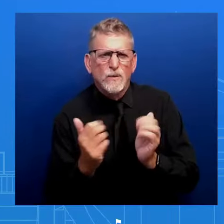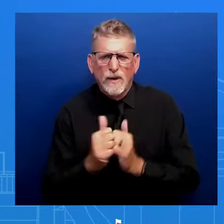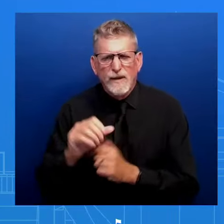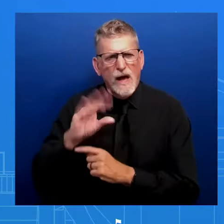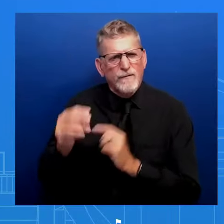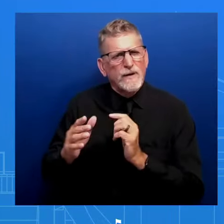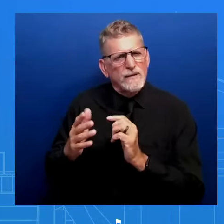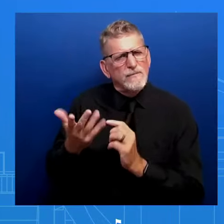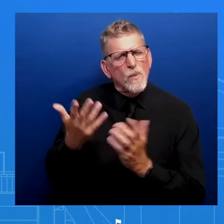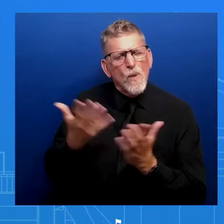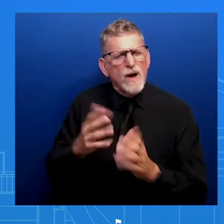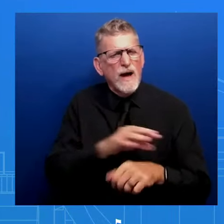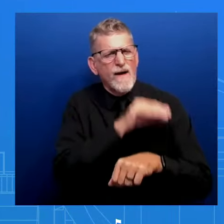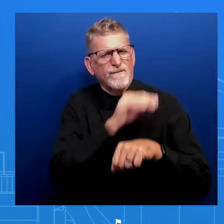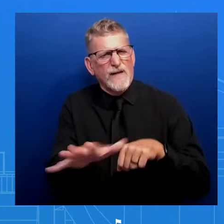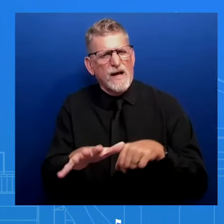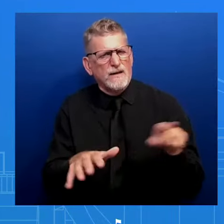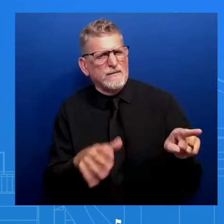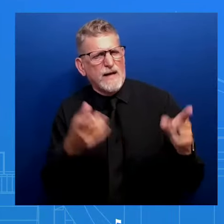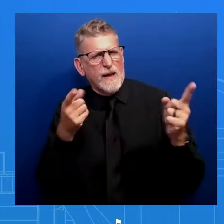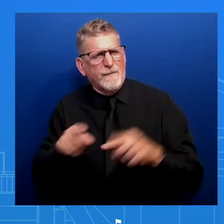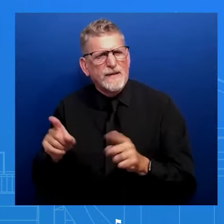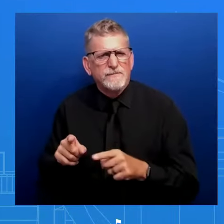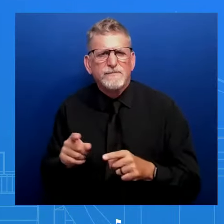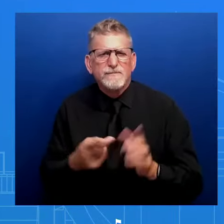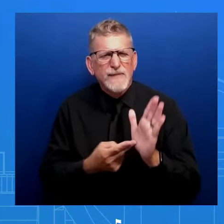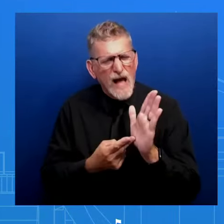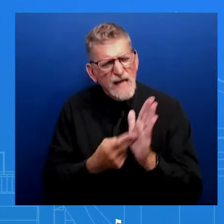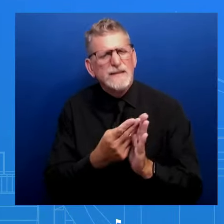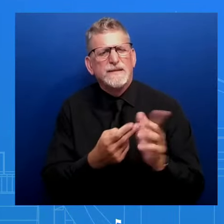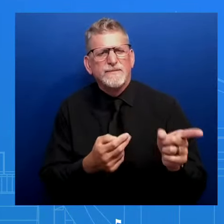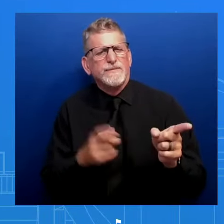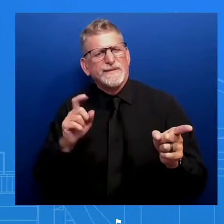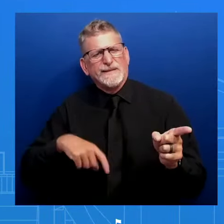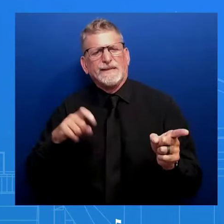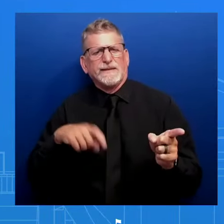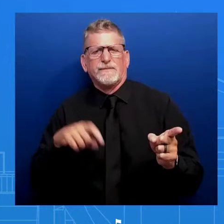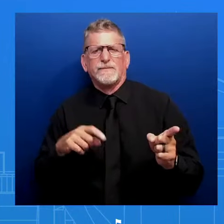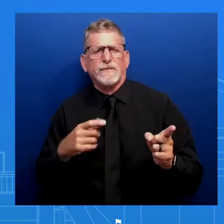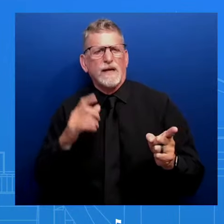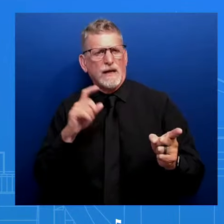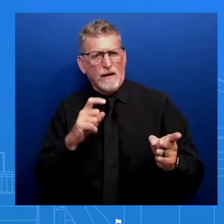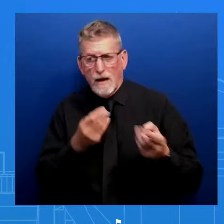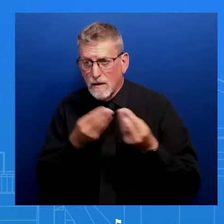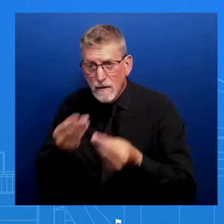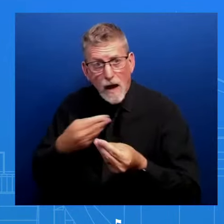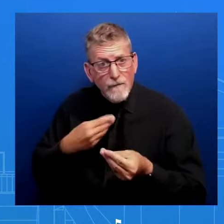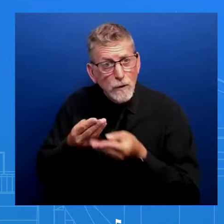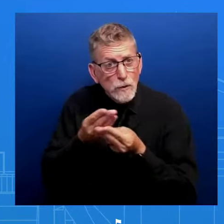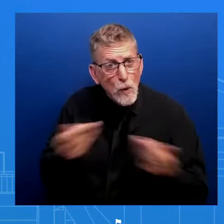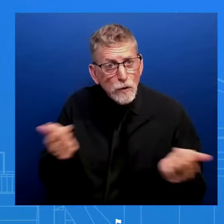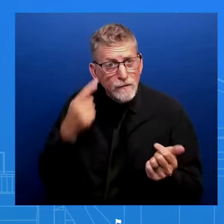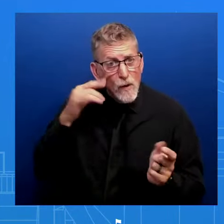Mr. Kirby: Well, no. And thanks for the reminder I didn't actually get to your question. We -- the best way for this grain